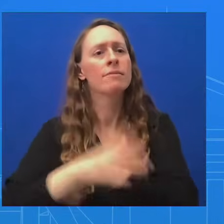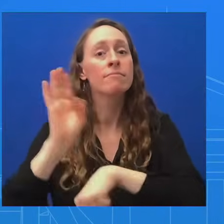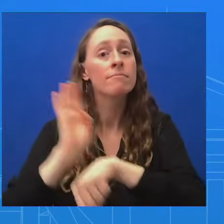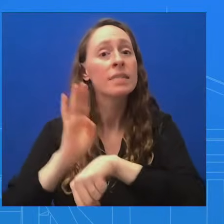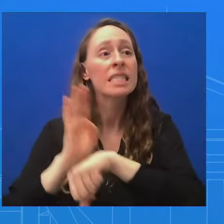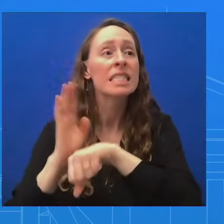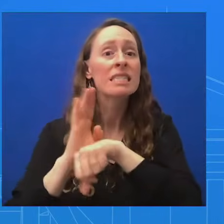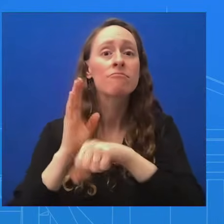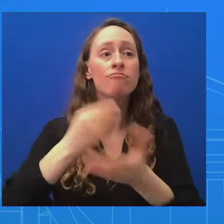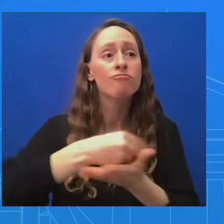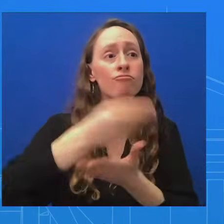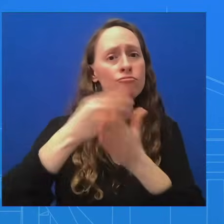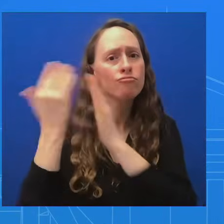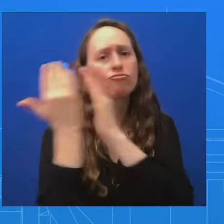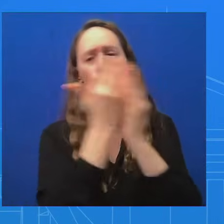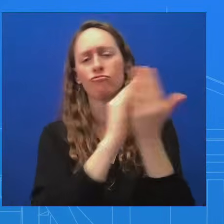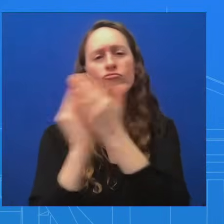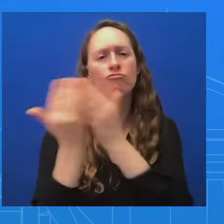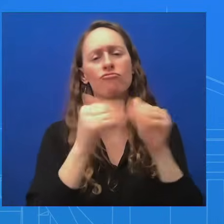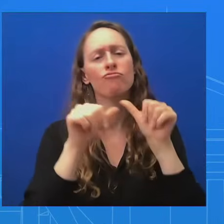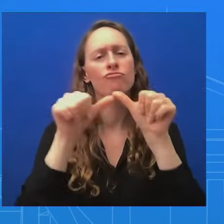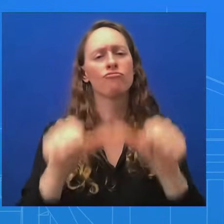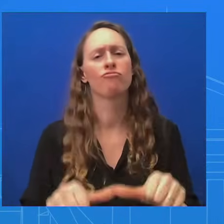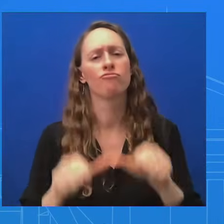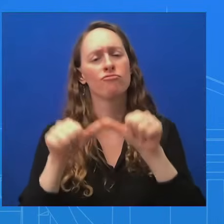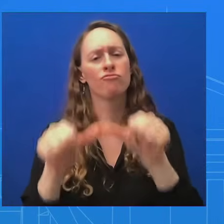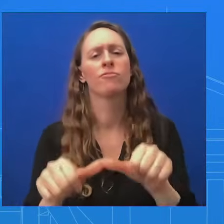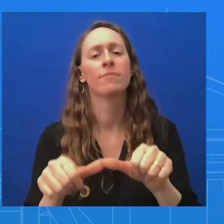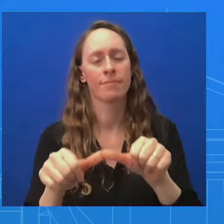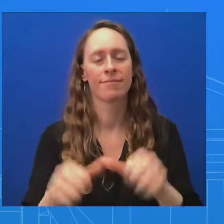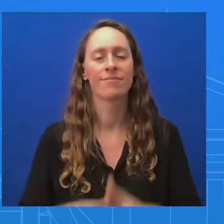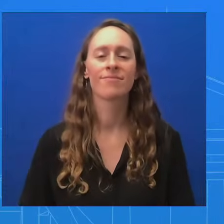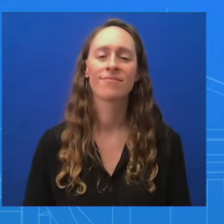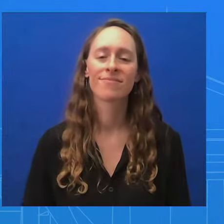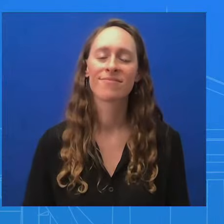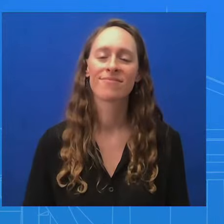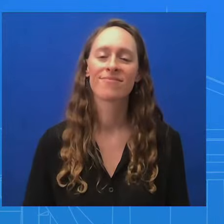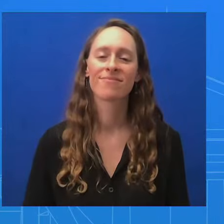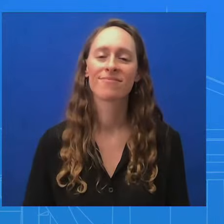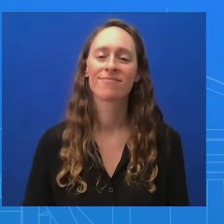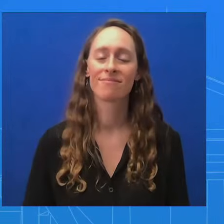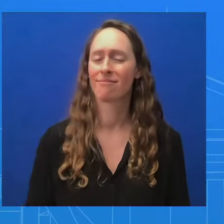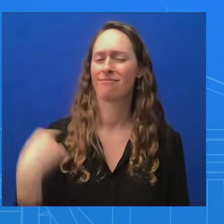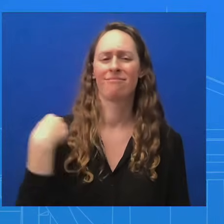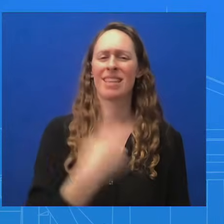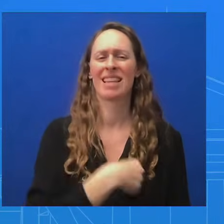well, first of all, we're not -- we don't seek a conflict. There doesn't need to be a conflict. But the exchange of fire that we have seen in recent days